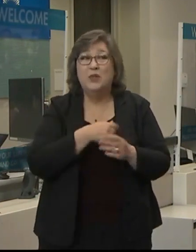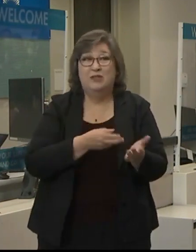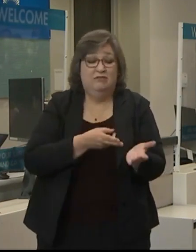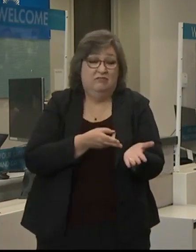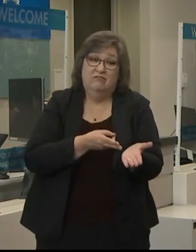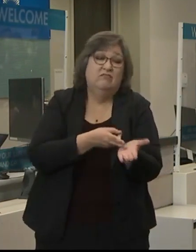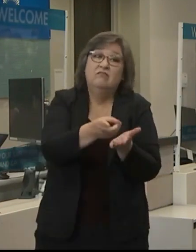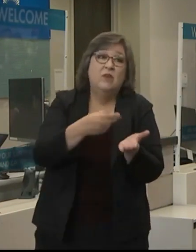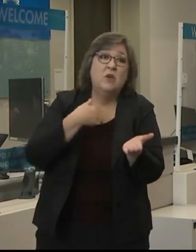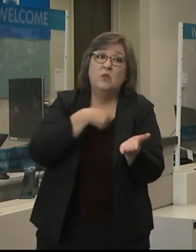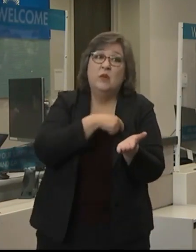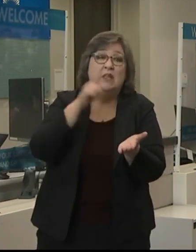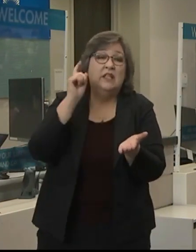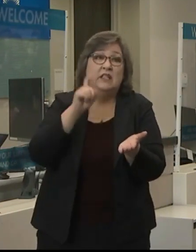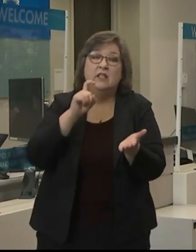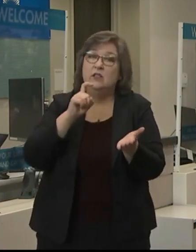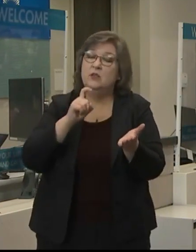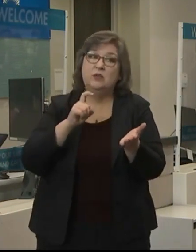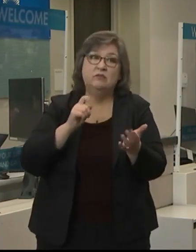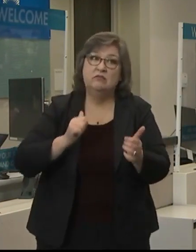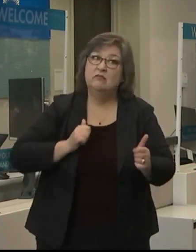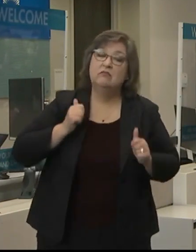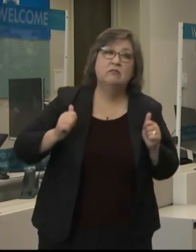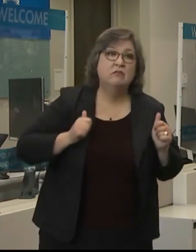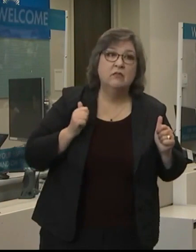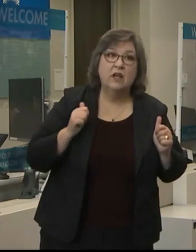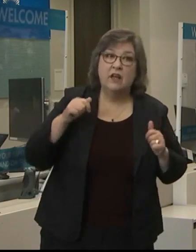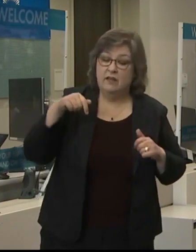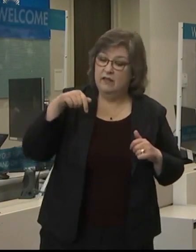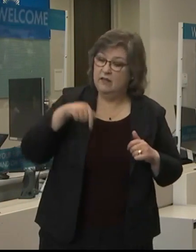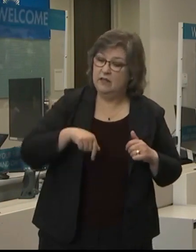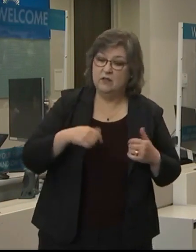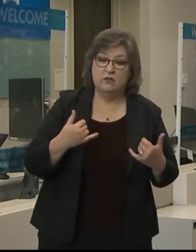stage of the pandemic. Our projections are sobering.